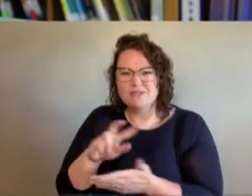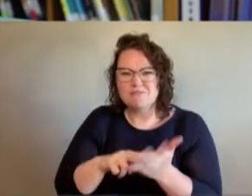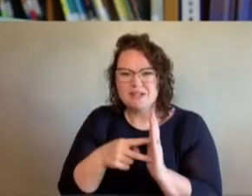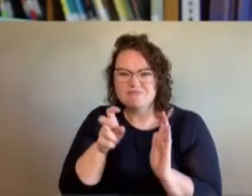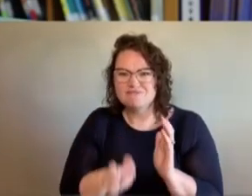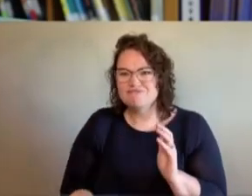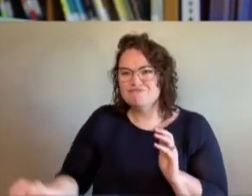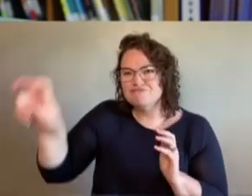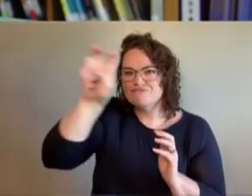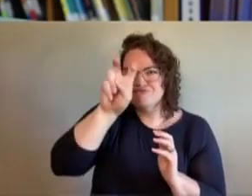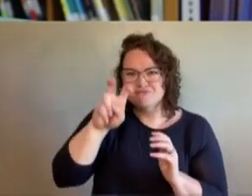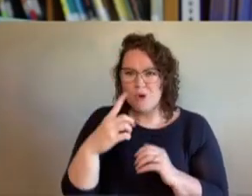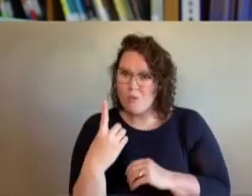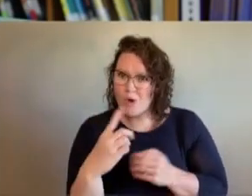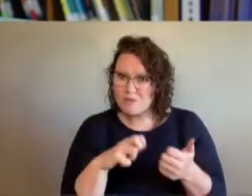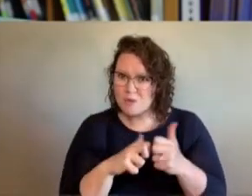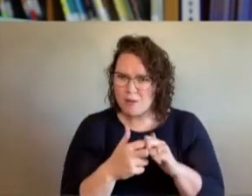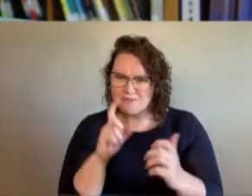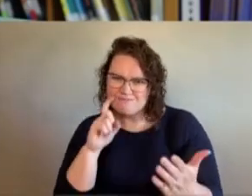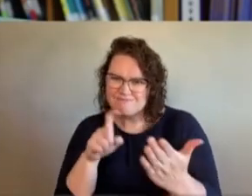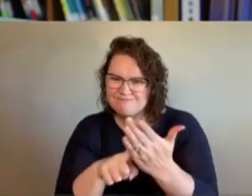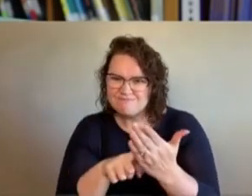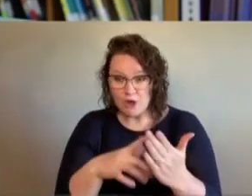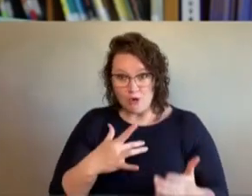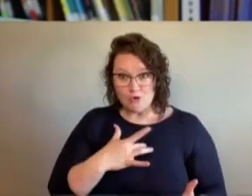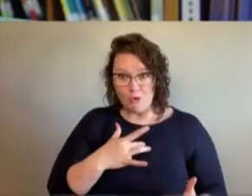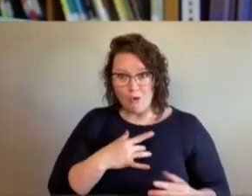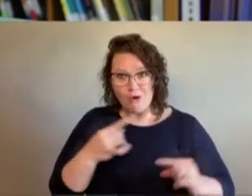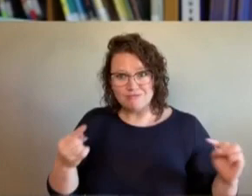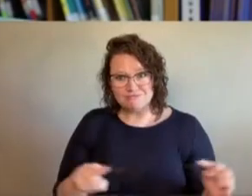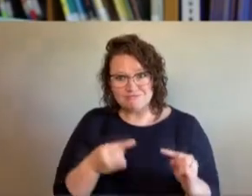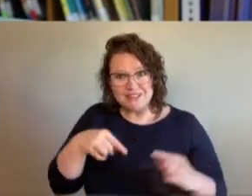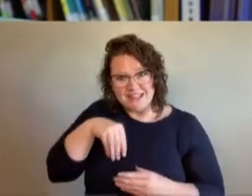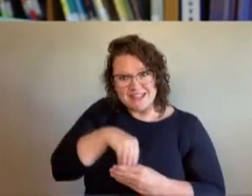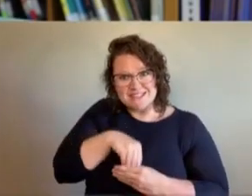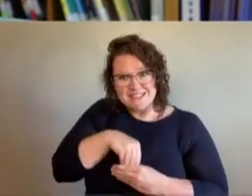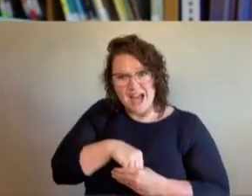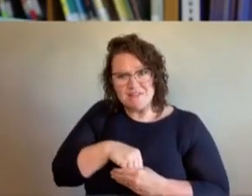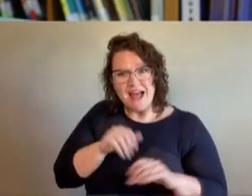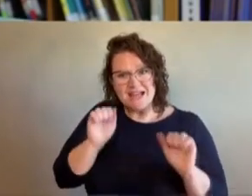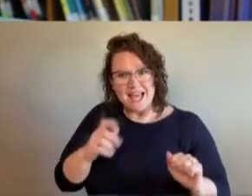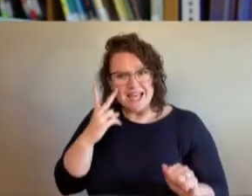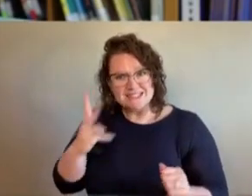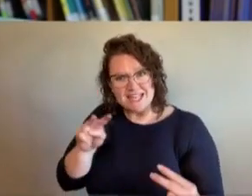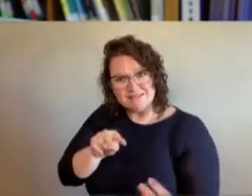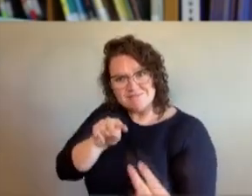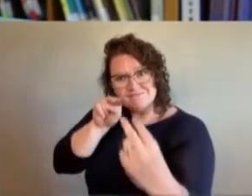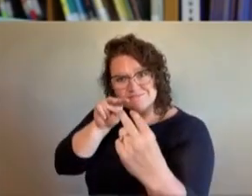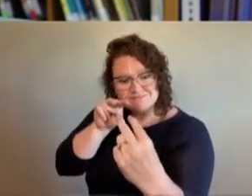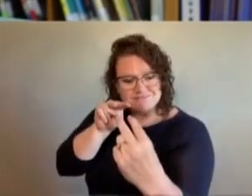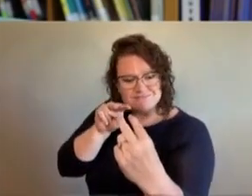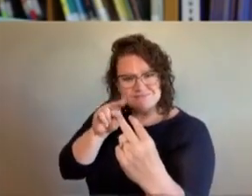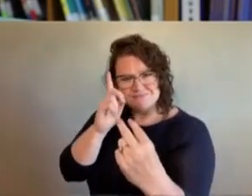I have heard all the stories and read the big papers about all the big stories and capers.